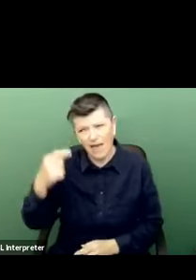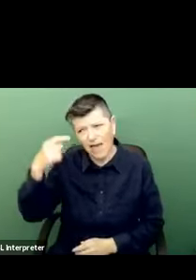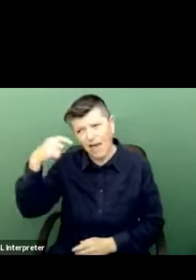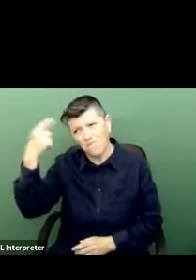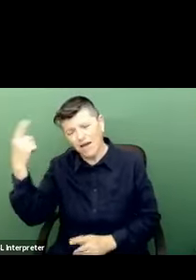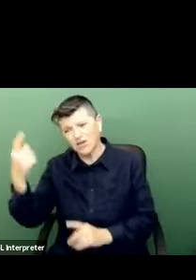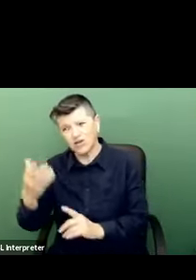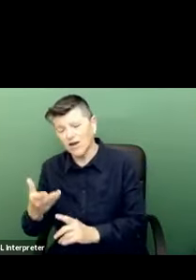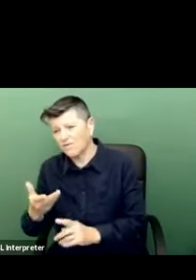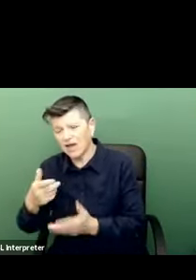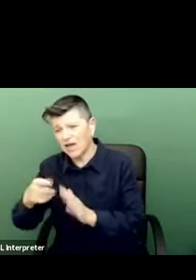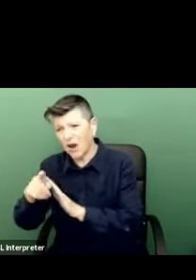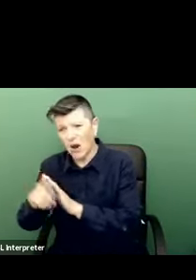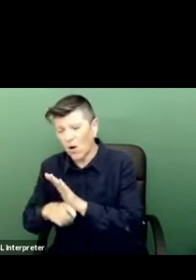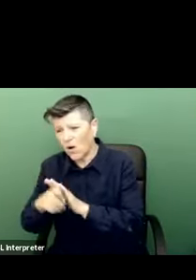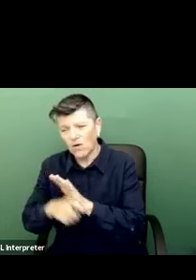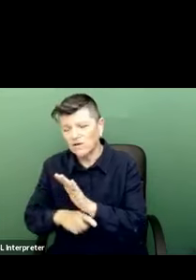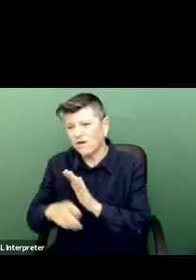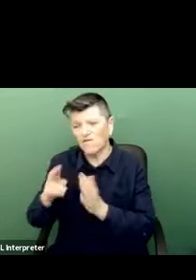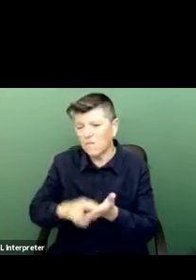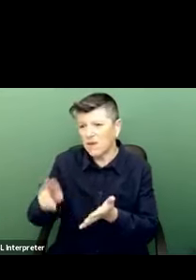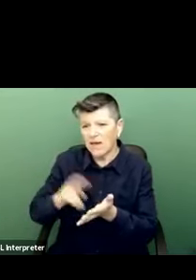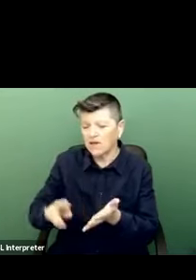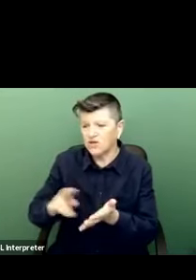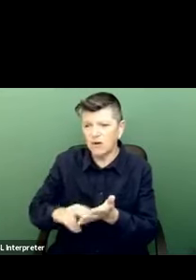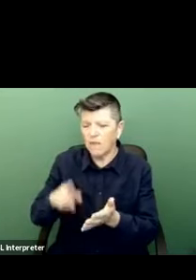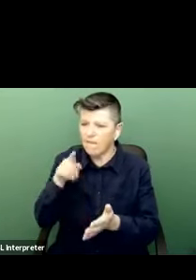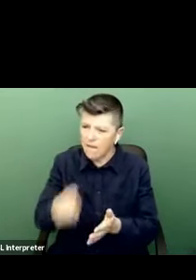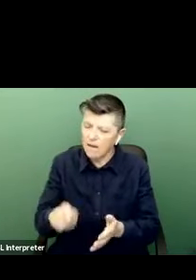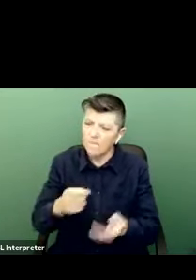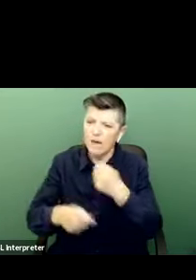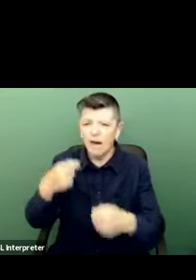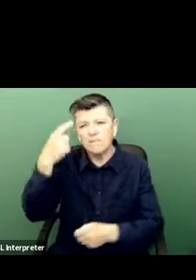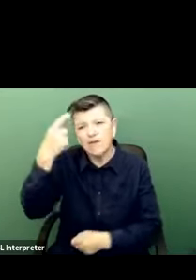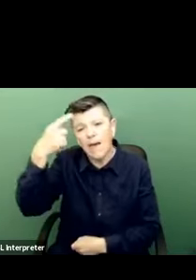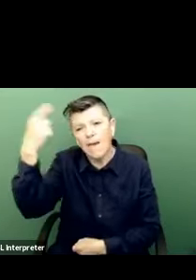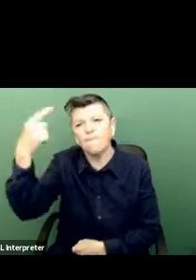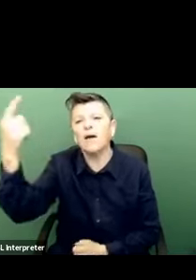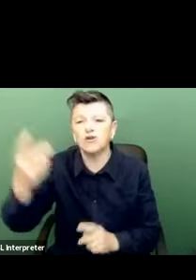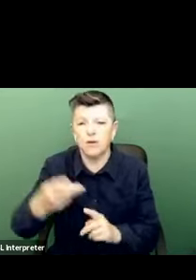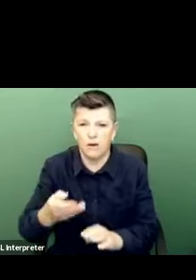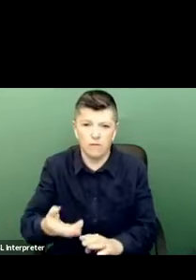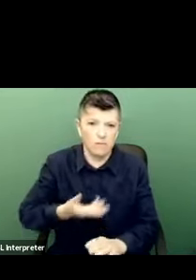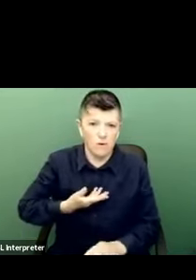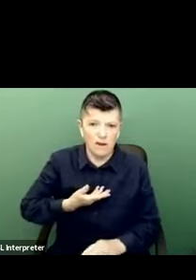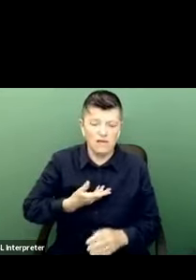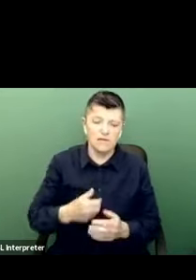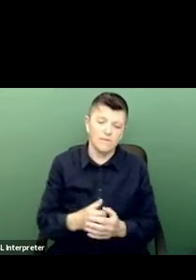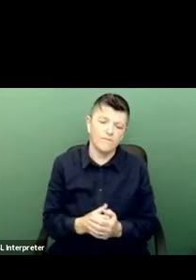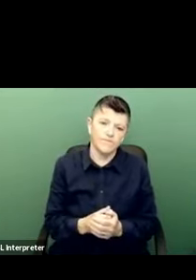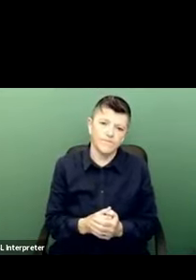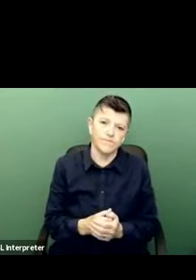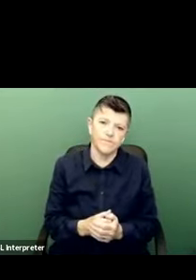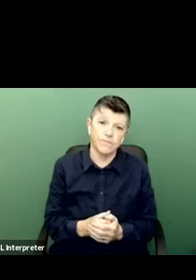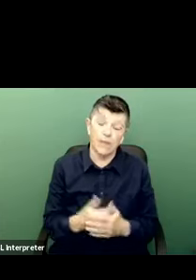. That he won't accept the claim for anything to be a right without legality behind it